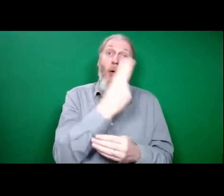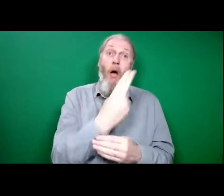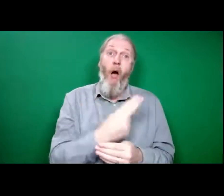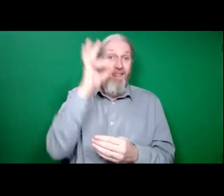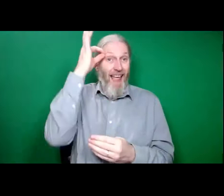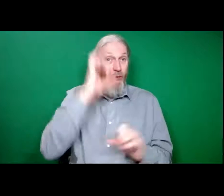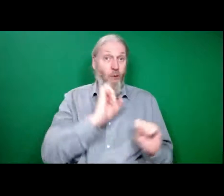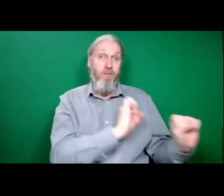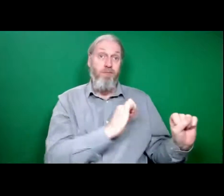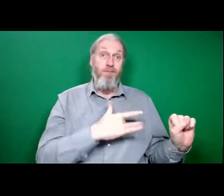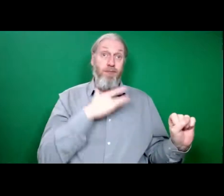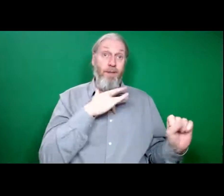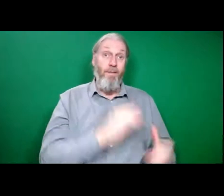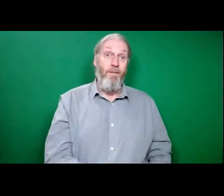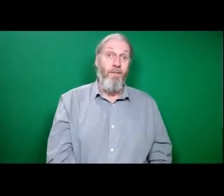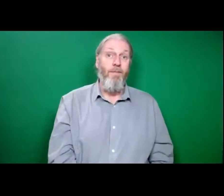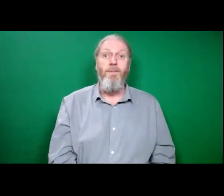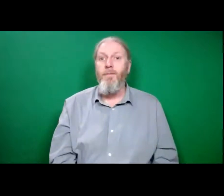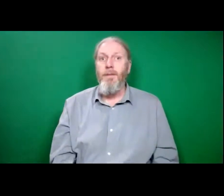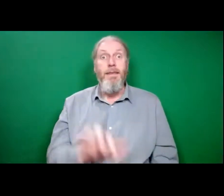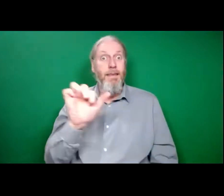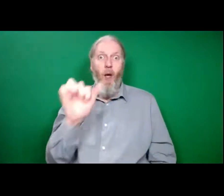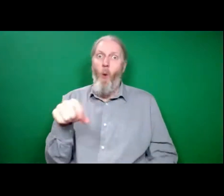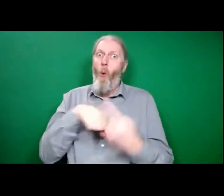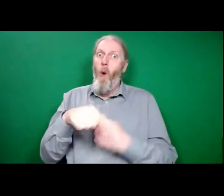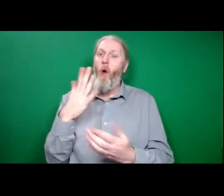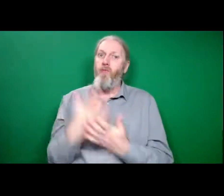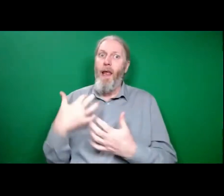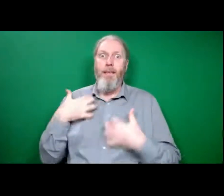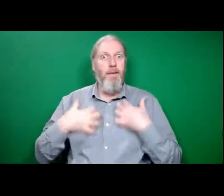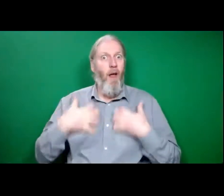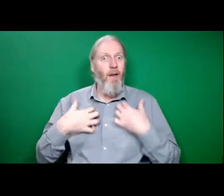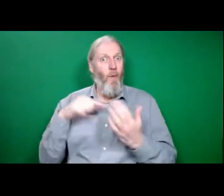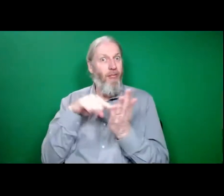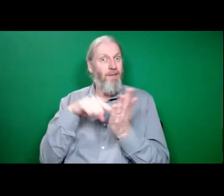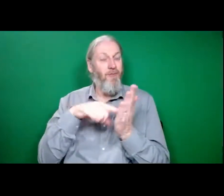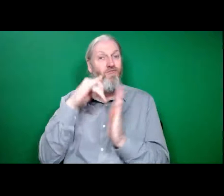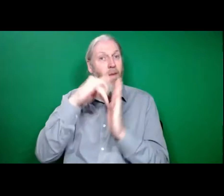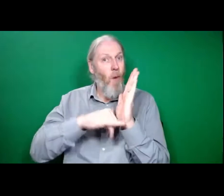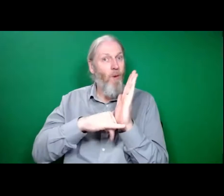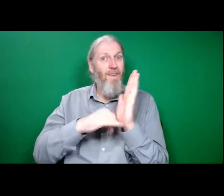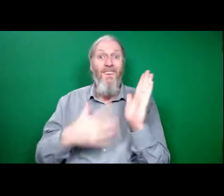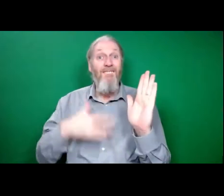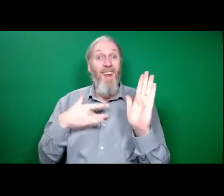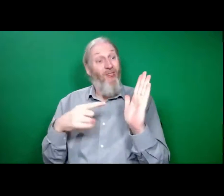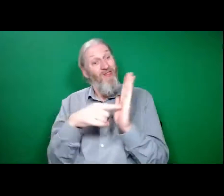for sustained action that it might lead to further funding opportunities and projects and it will promote